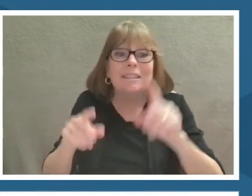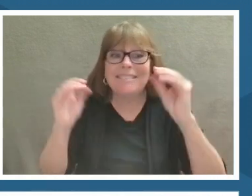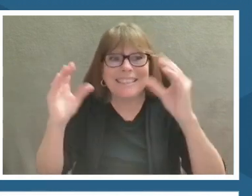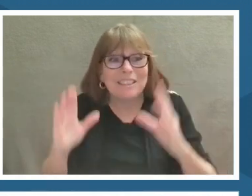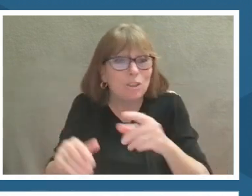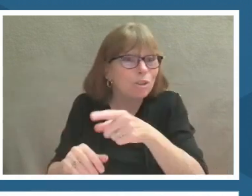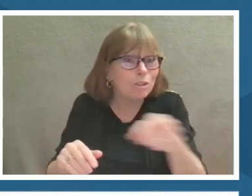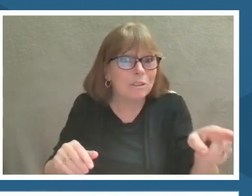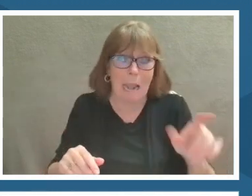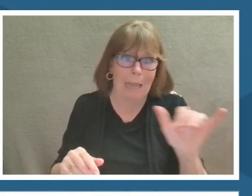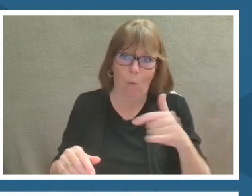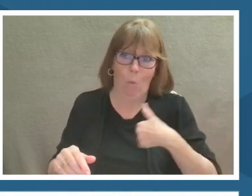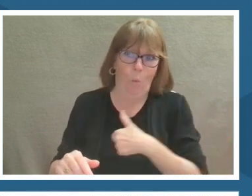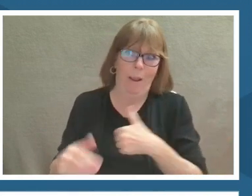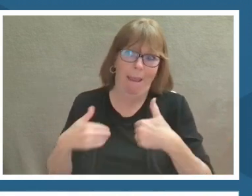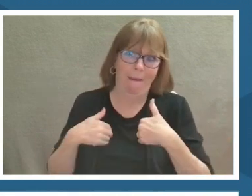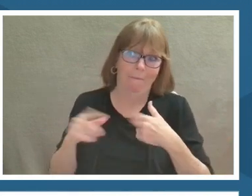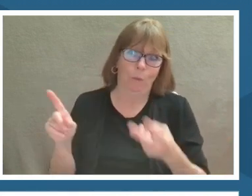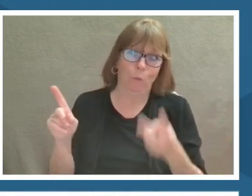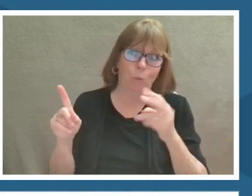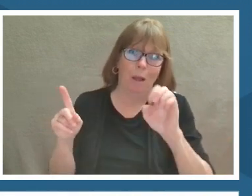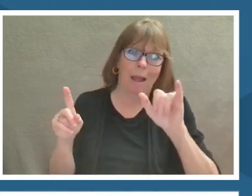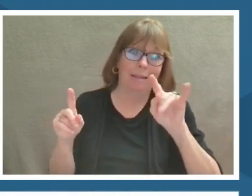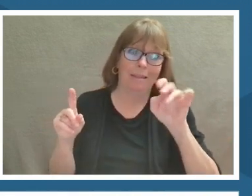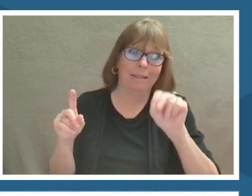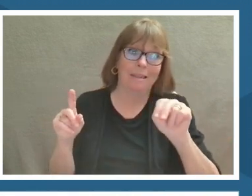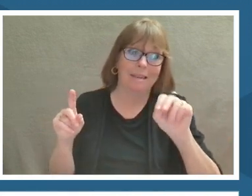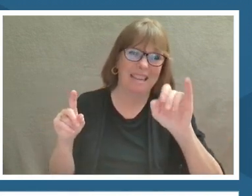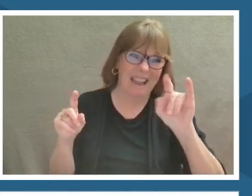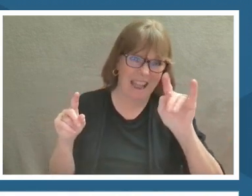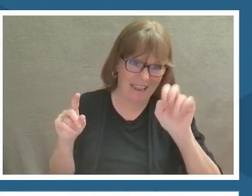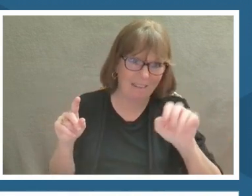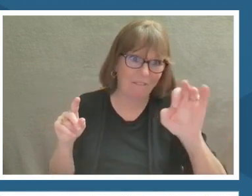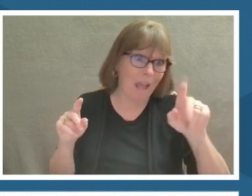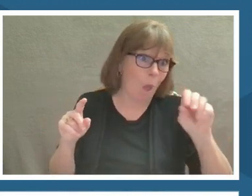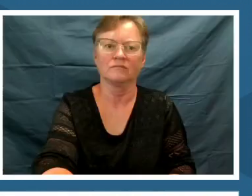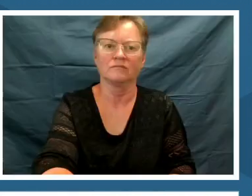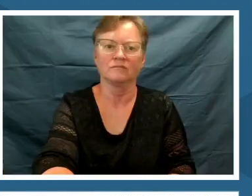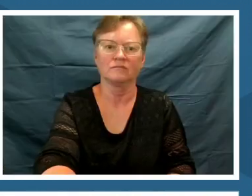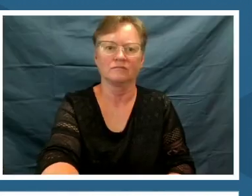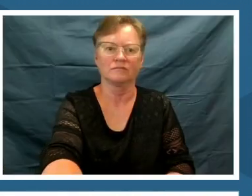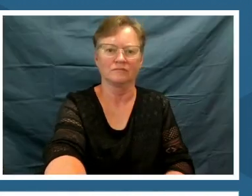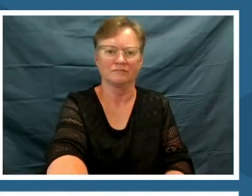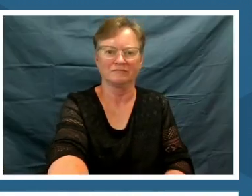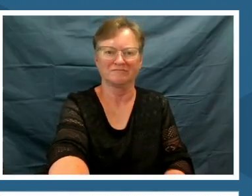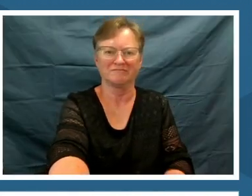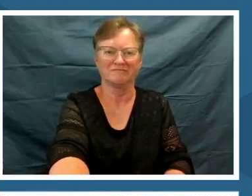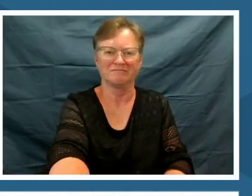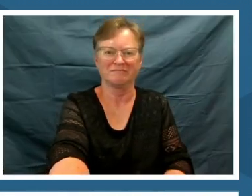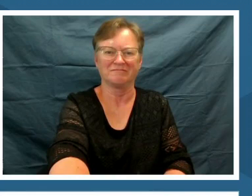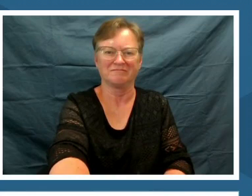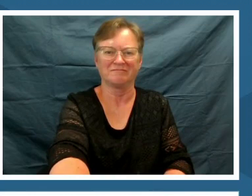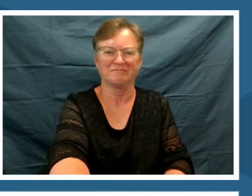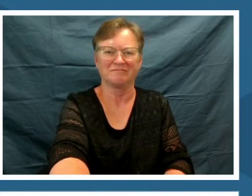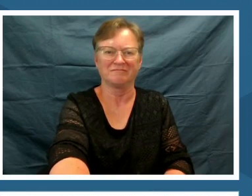einstein teachers links more examples